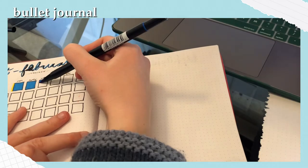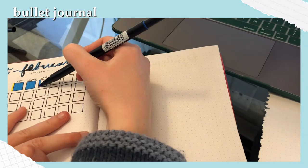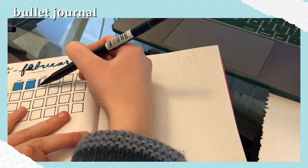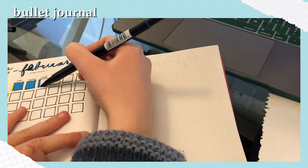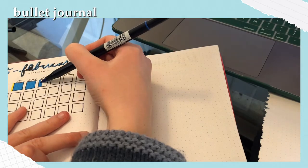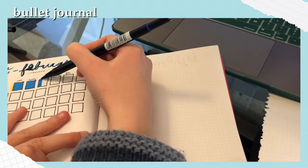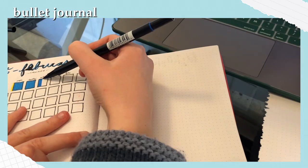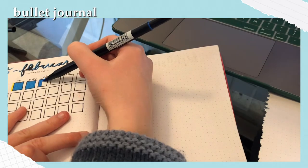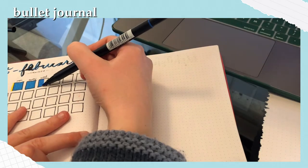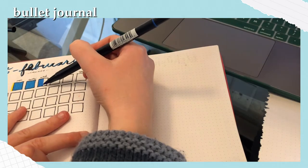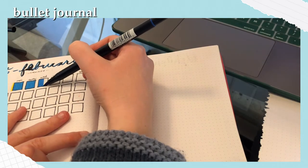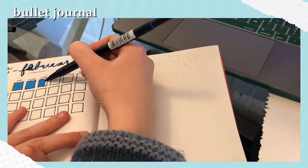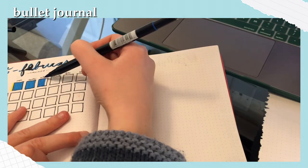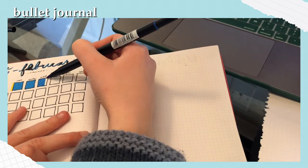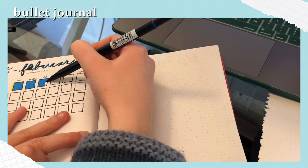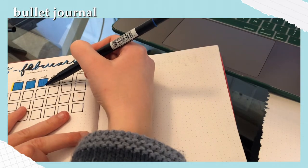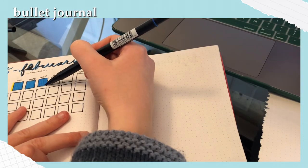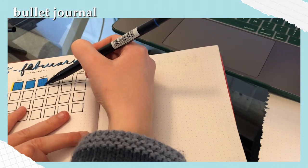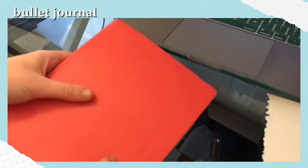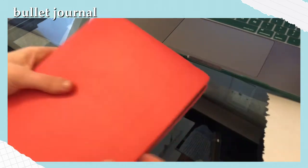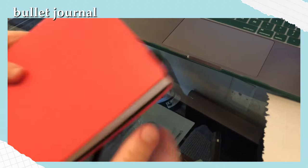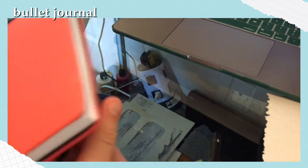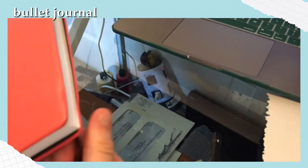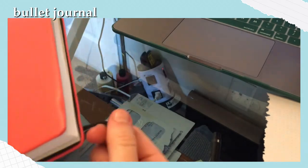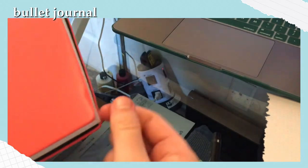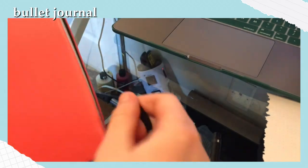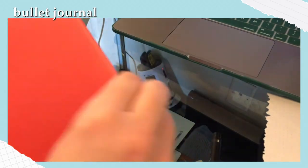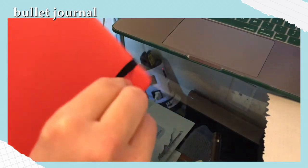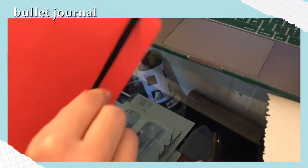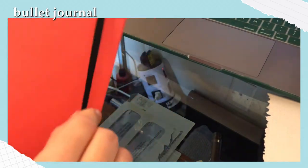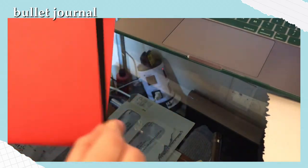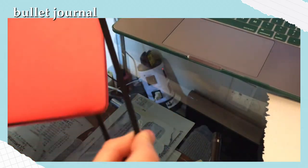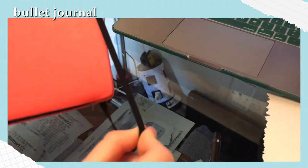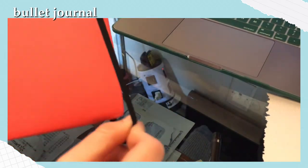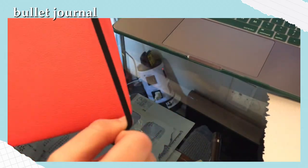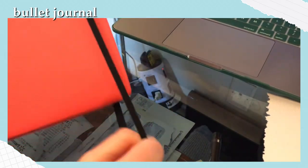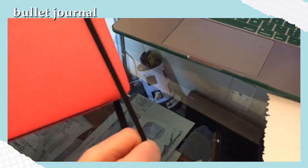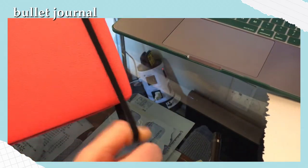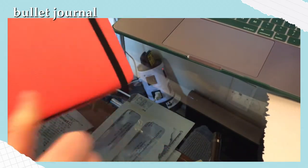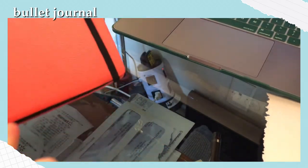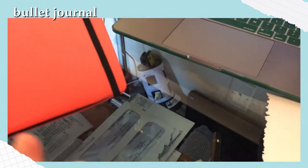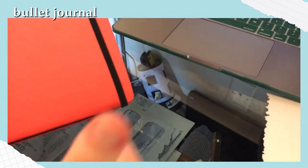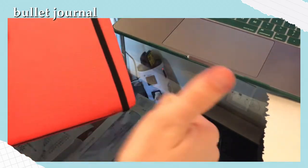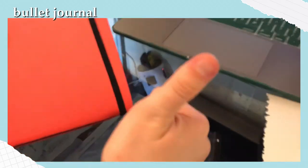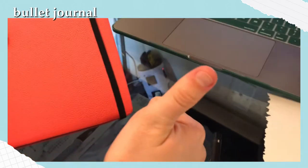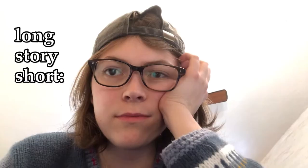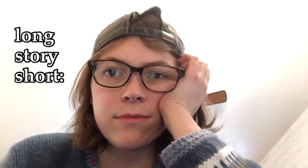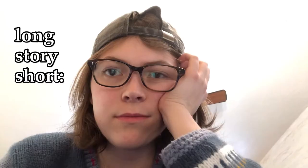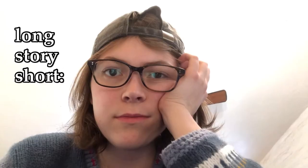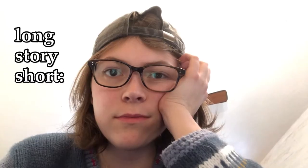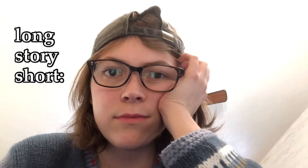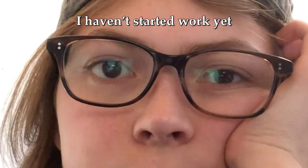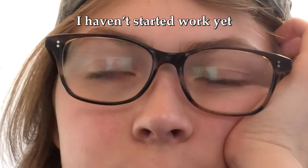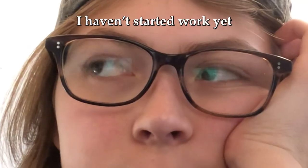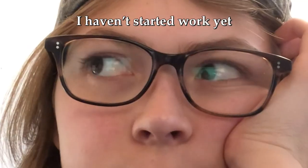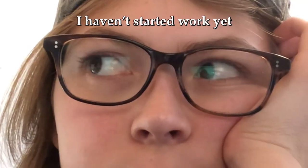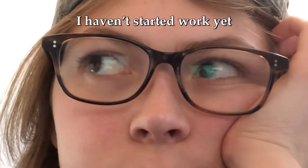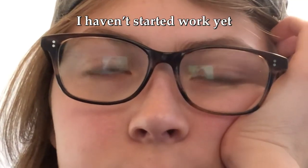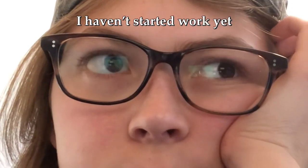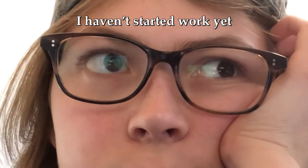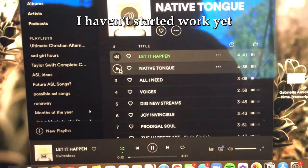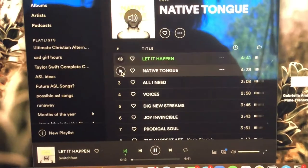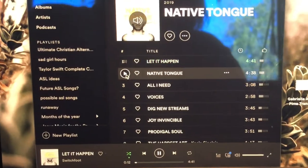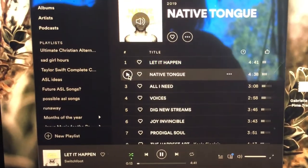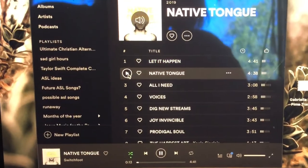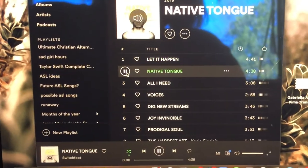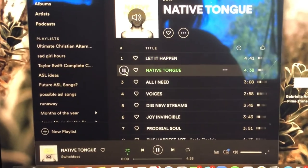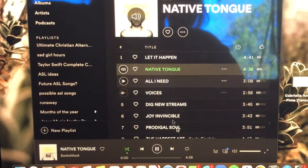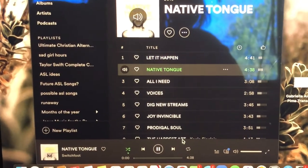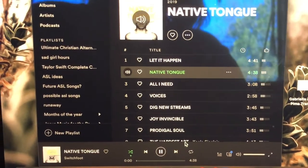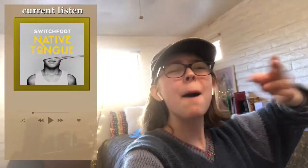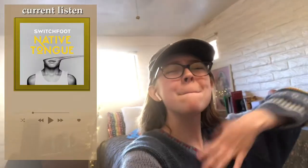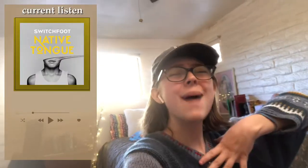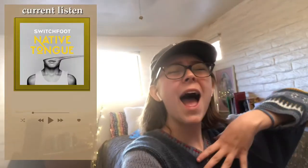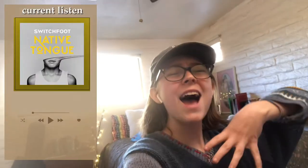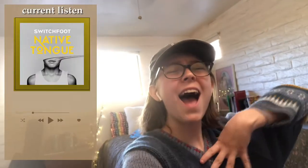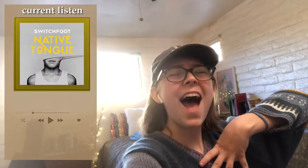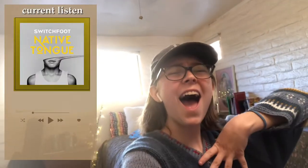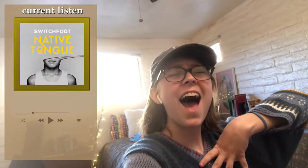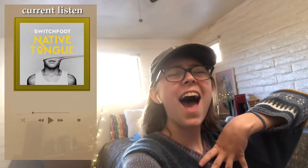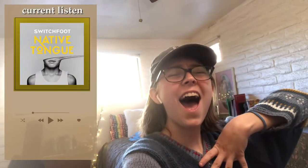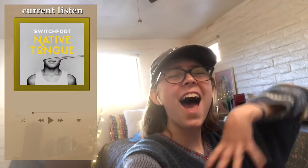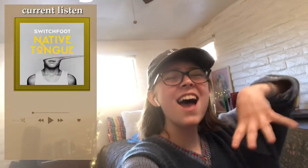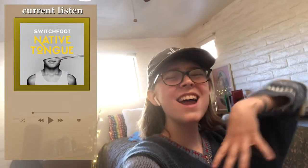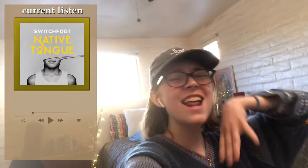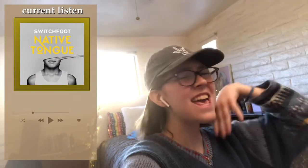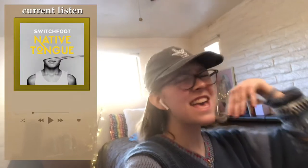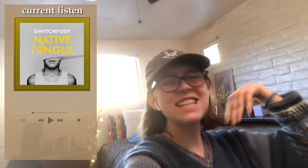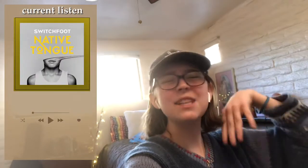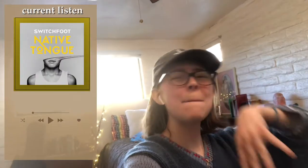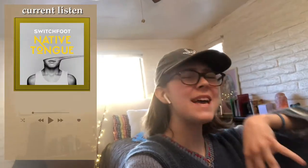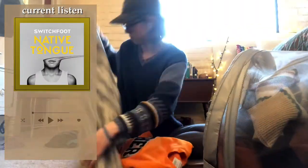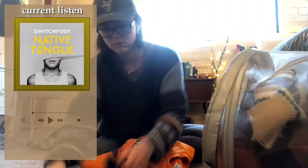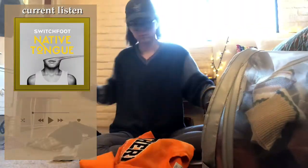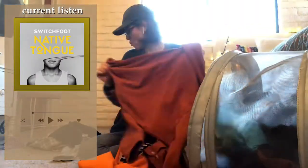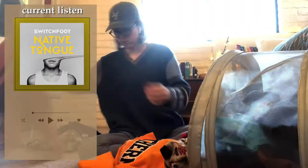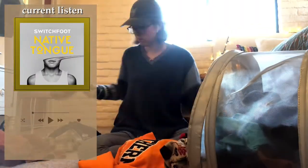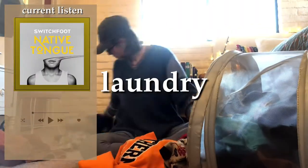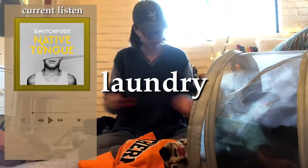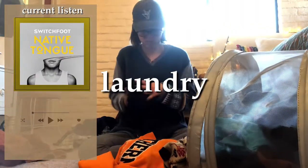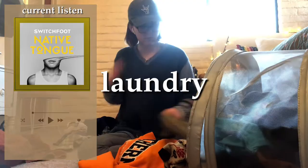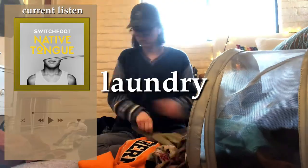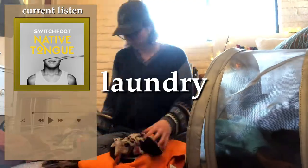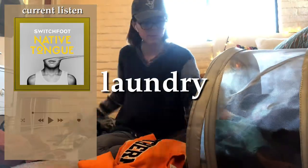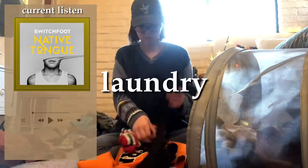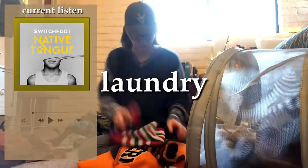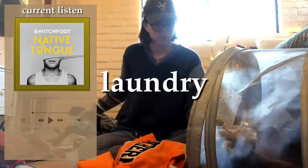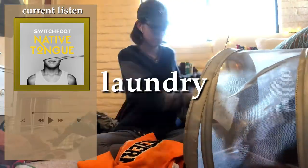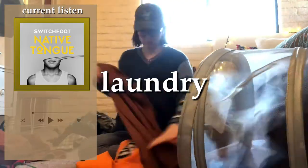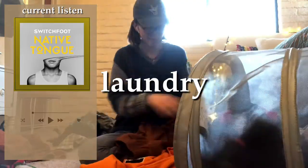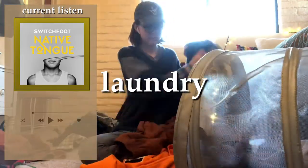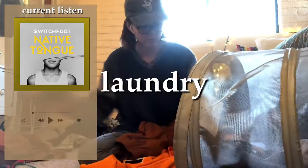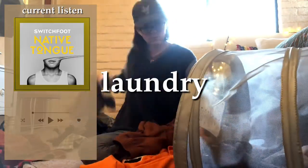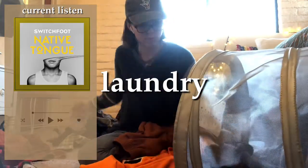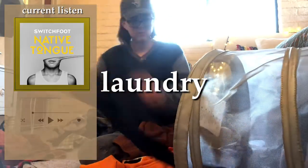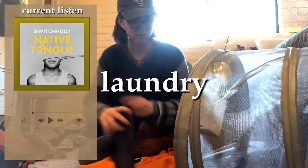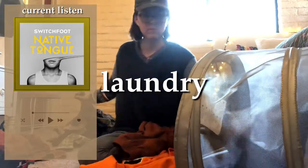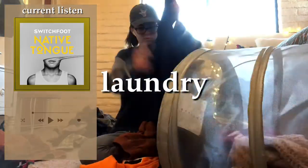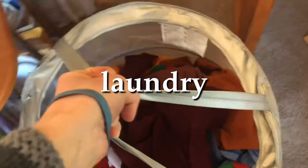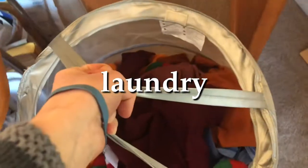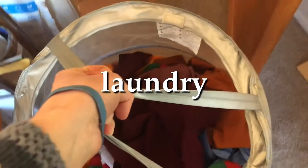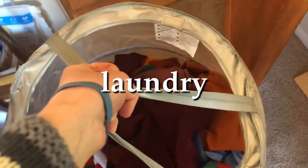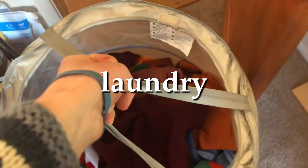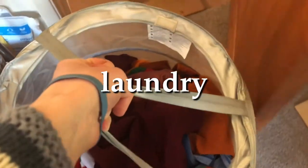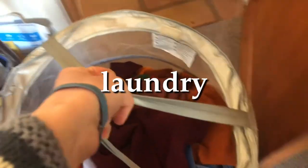like five minutes and it makes me feel happy yeah we should take it